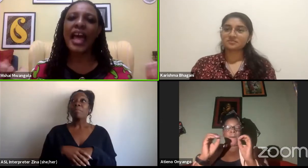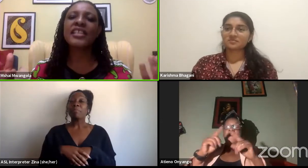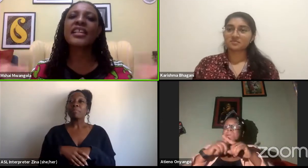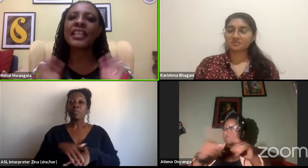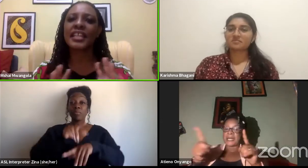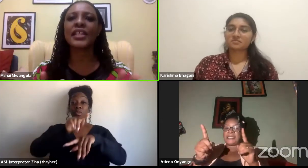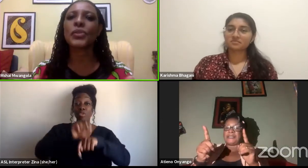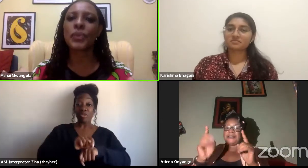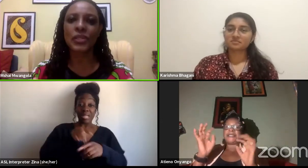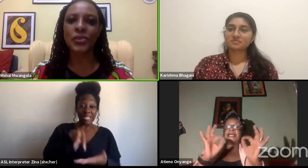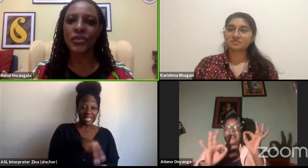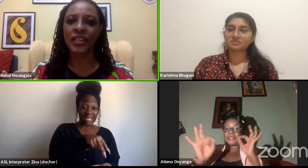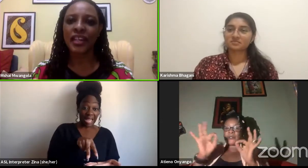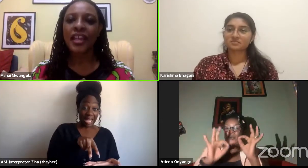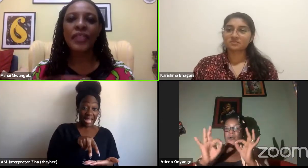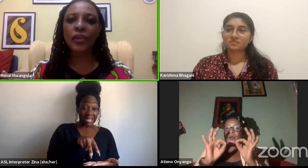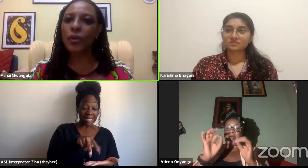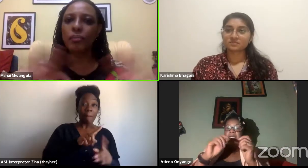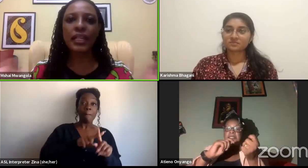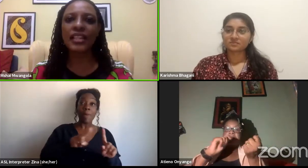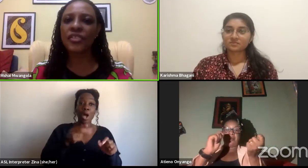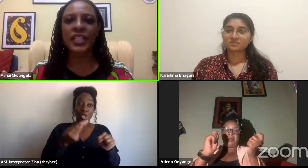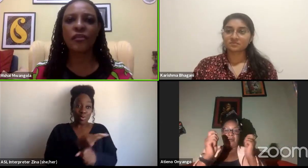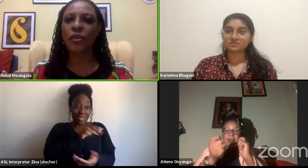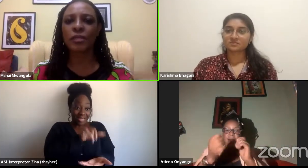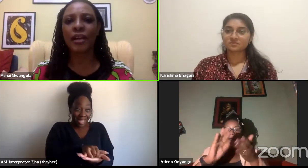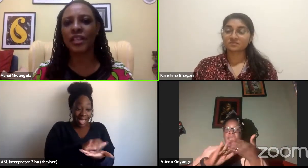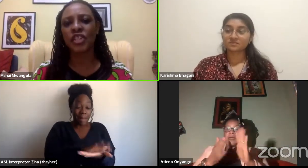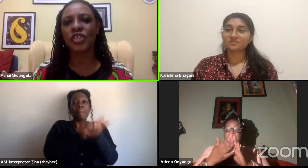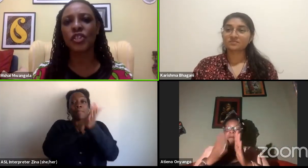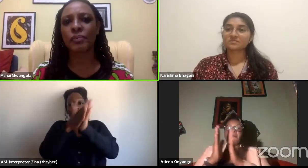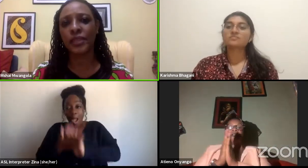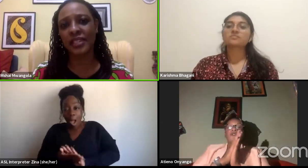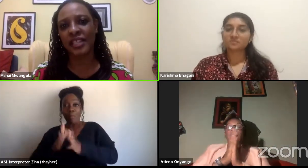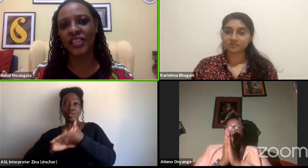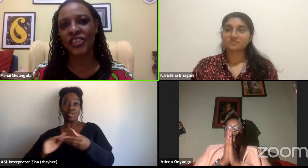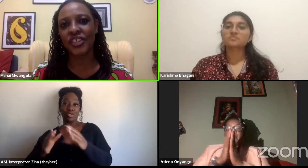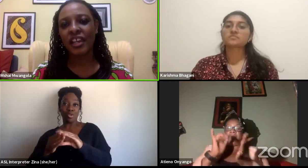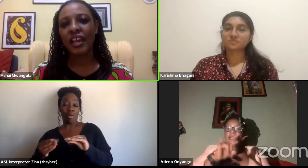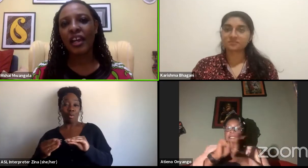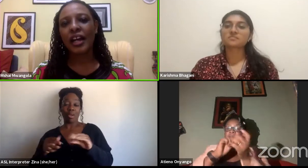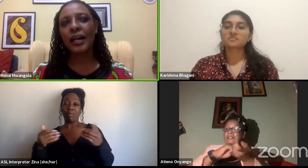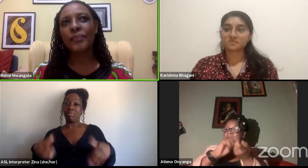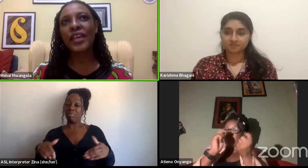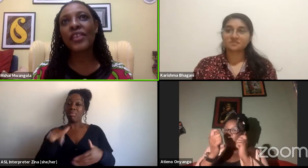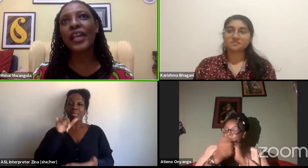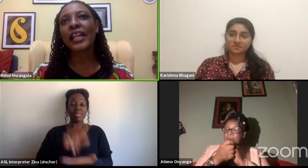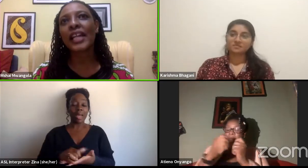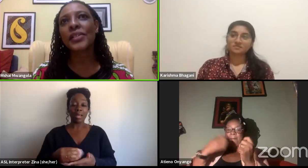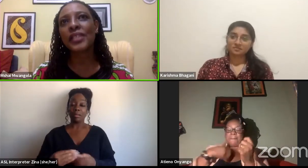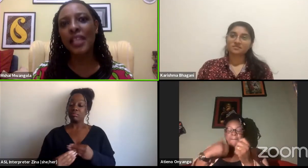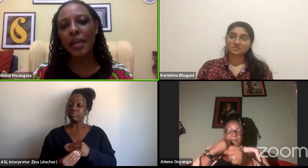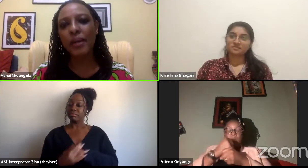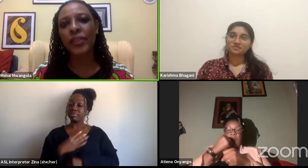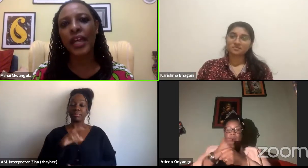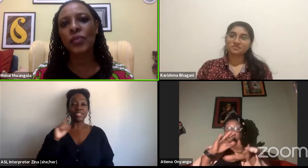and turning it into a story that completely transformed my relationship with the stage. The other thing I'd like to say about that